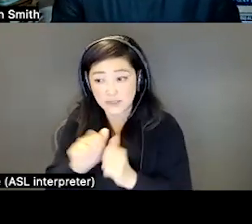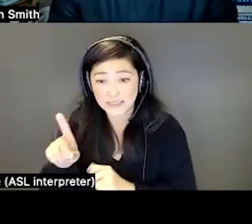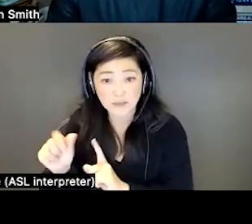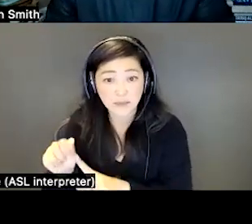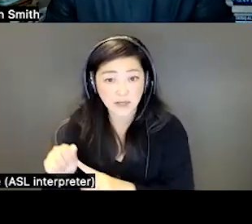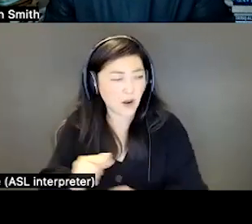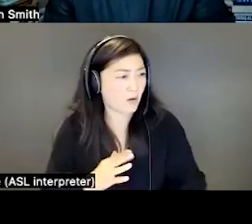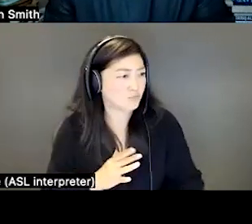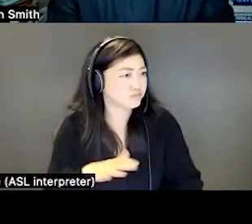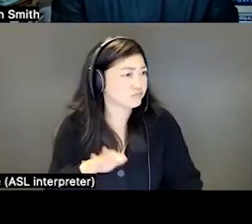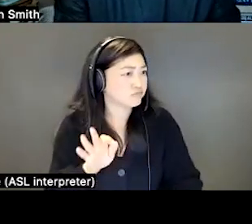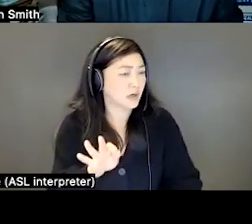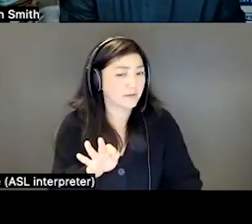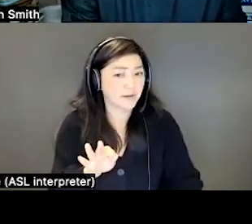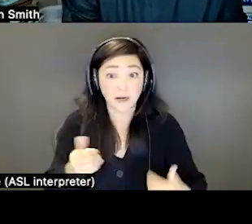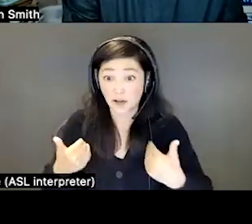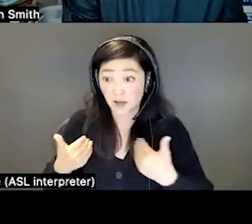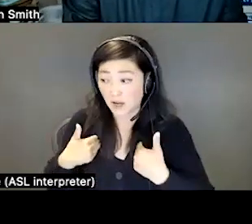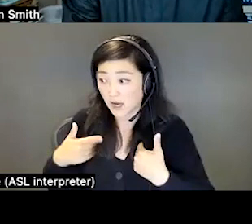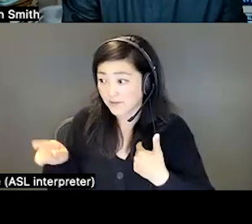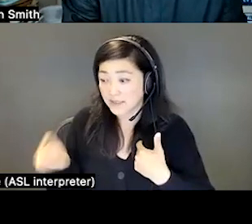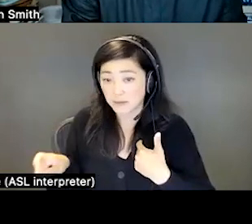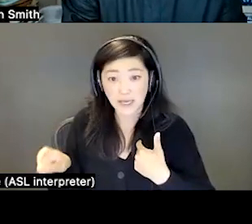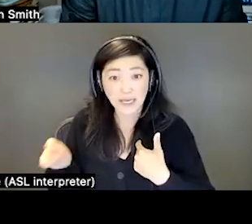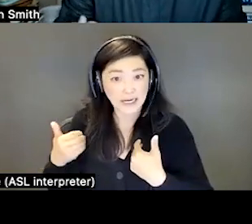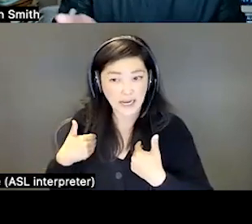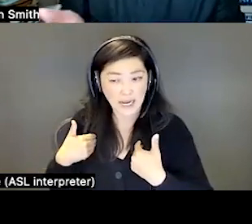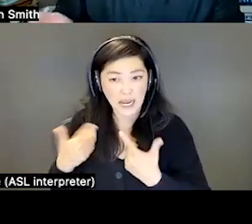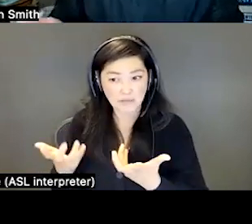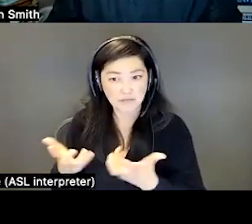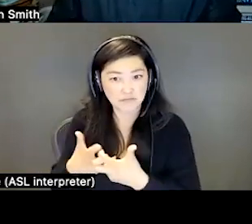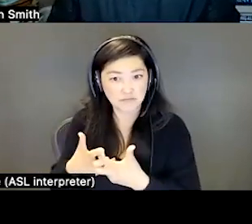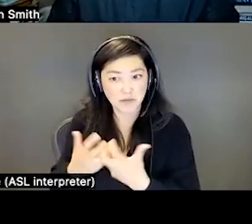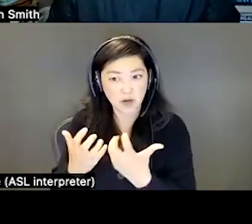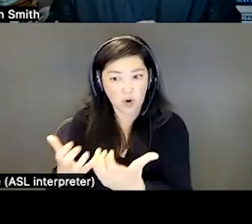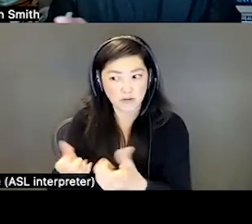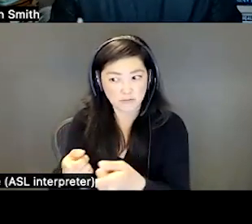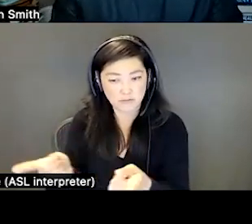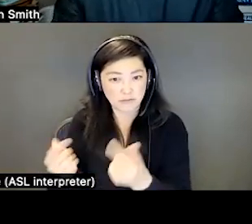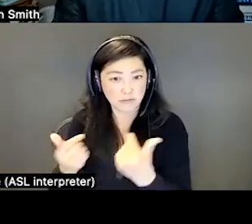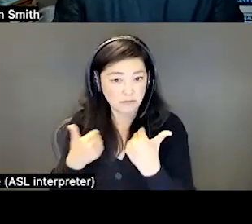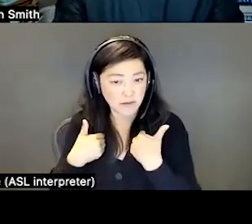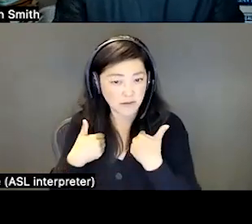for that absolutely. We can come back to that in more detail in a second. It already exists,